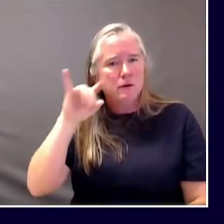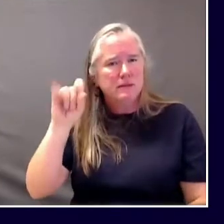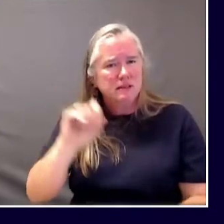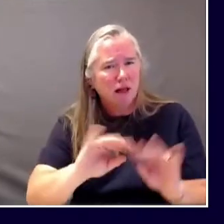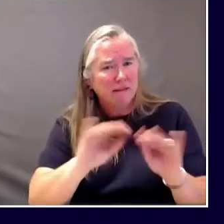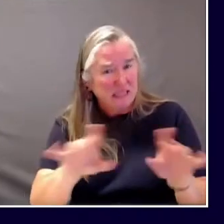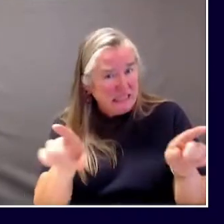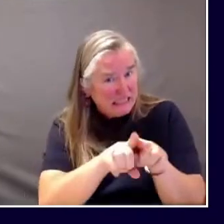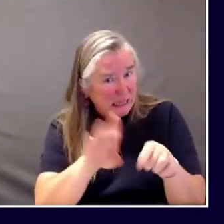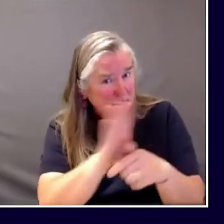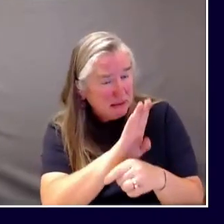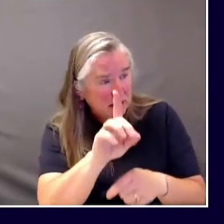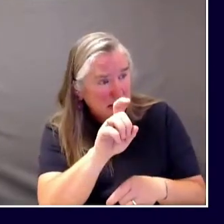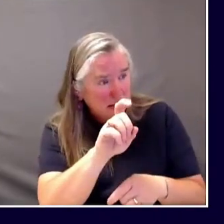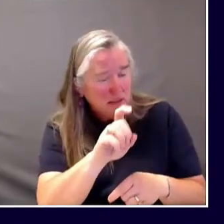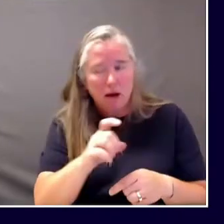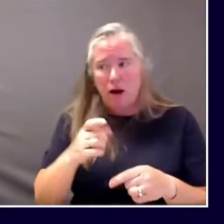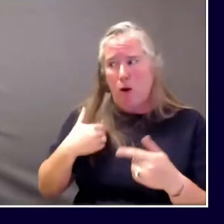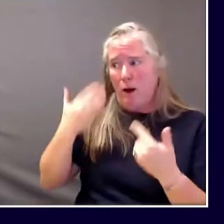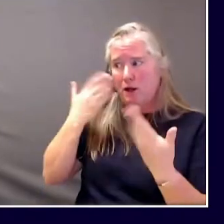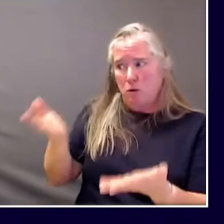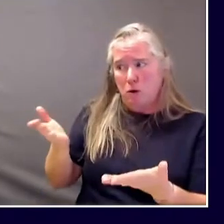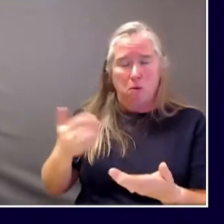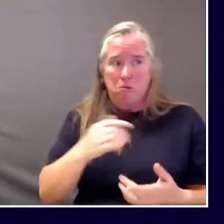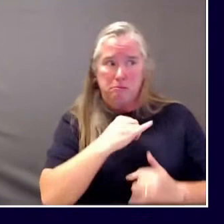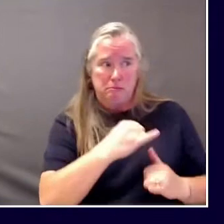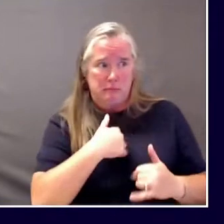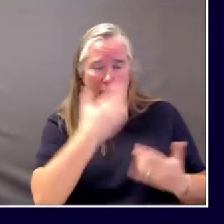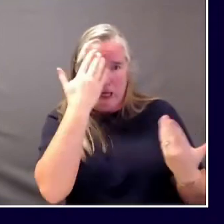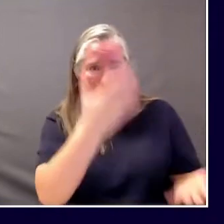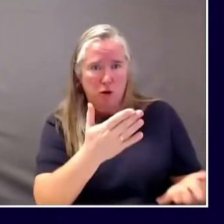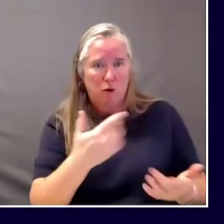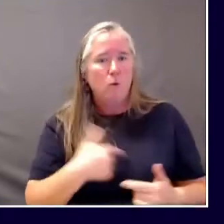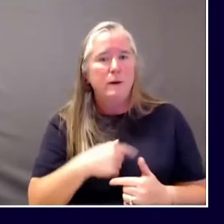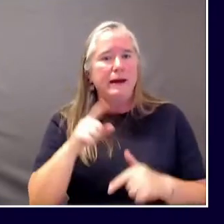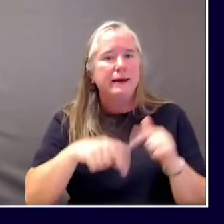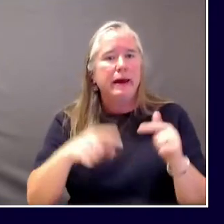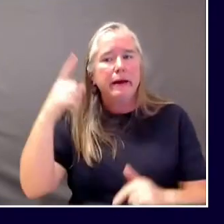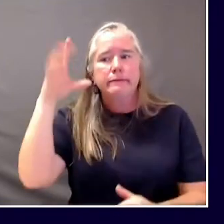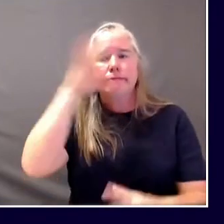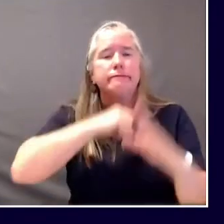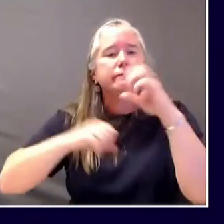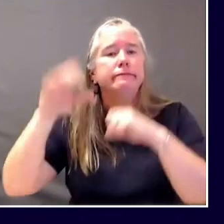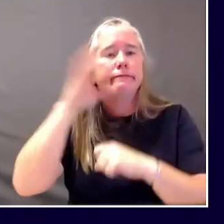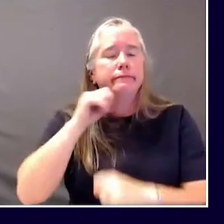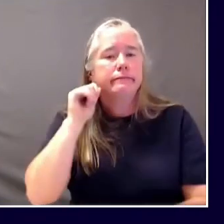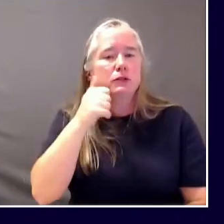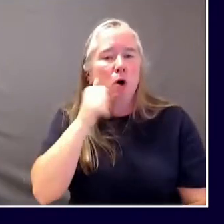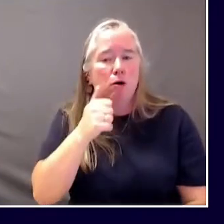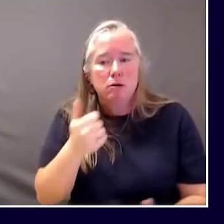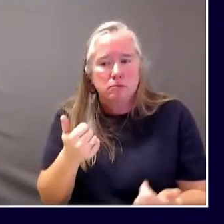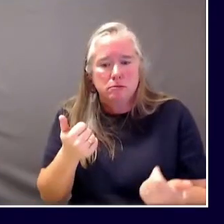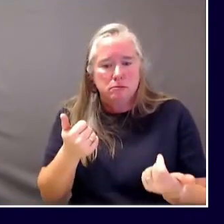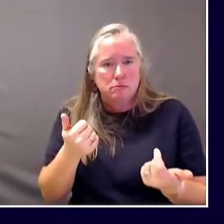know yet either I I'm not aware and I can't I can't we can't